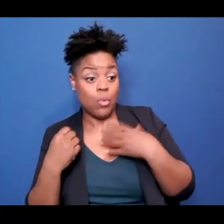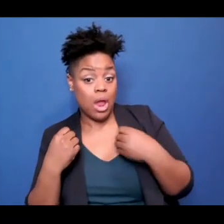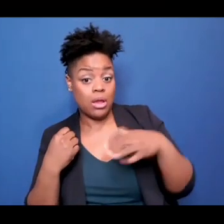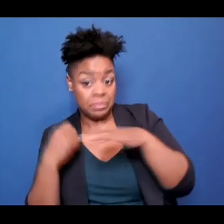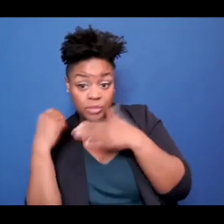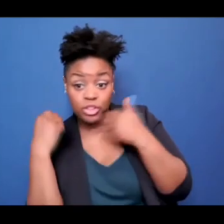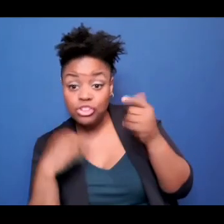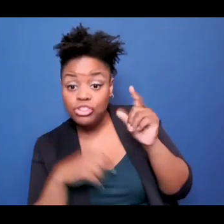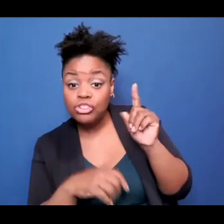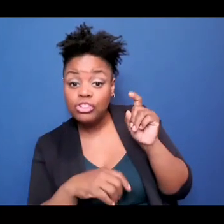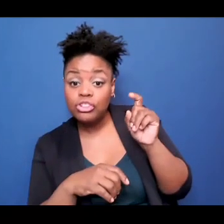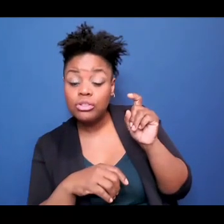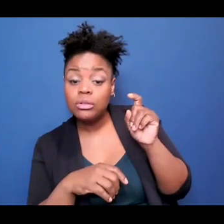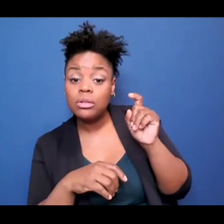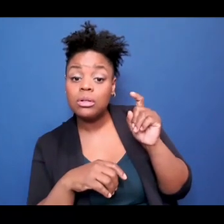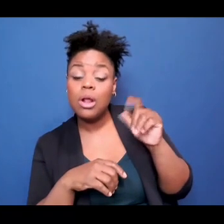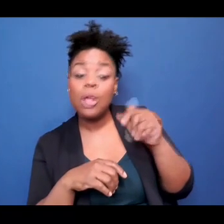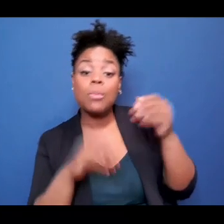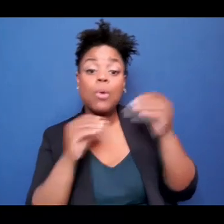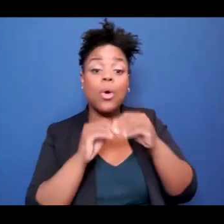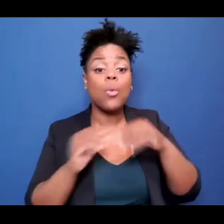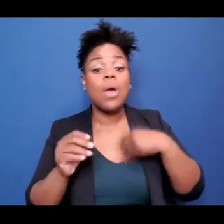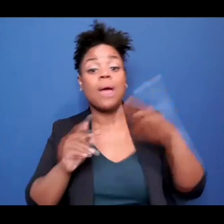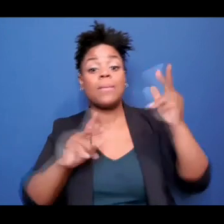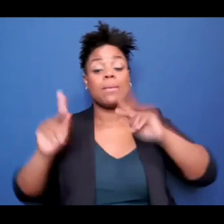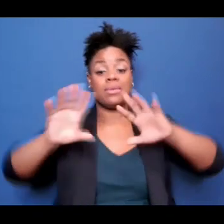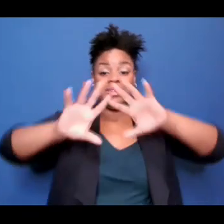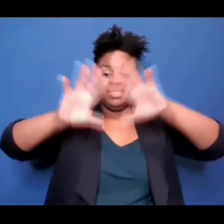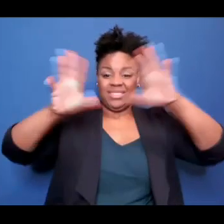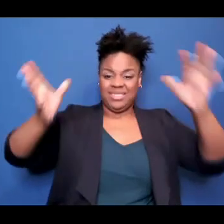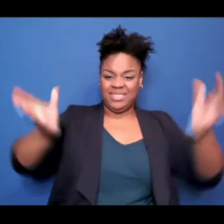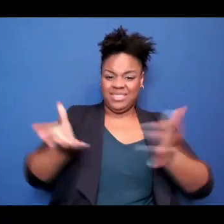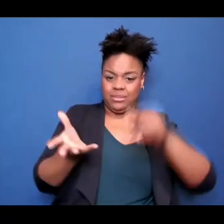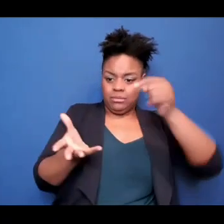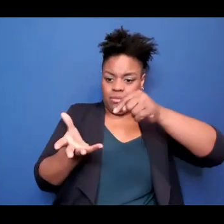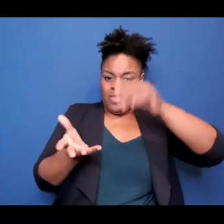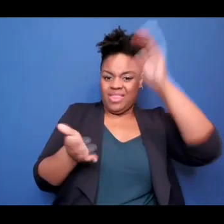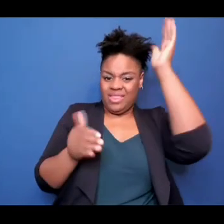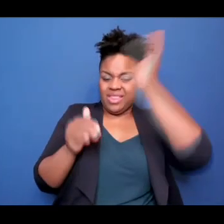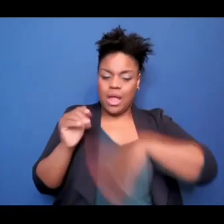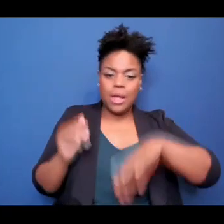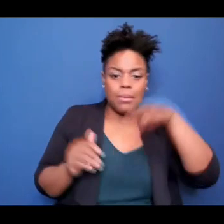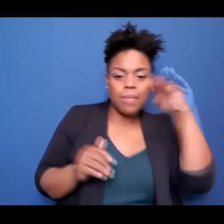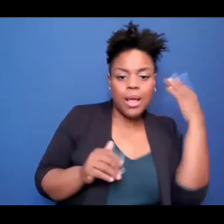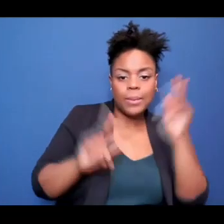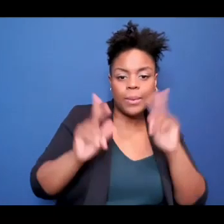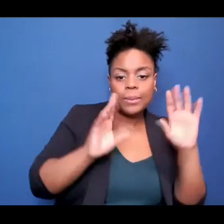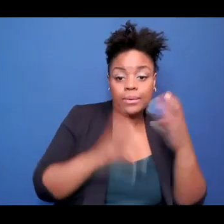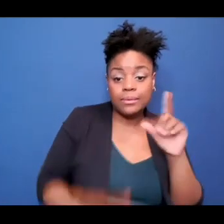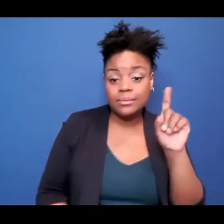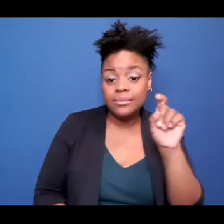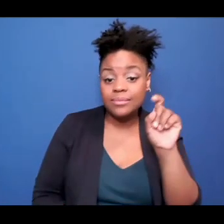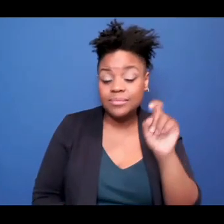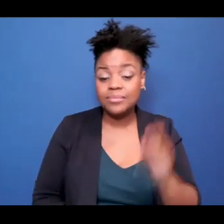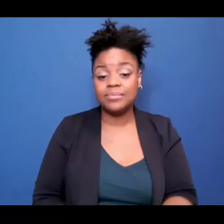HEALTH OF WHITES WAS BETTER WHERE THEY HELD A LARGER RELATIVE ADVANTAGE TO BLACK